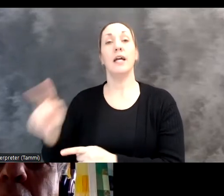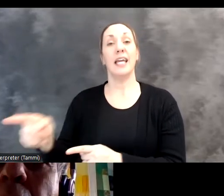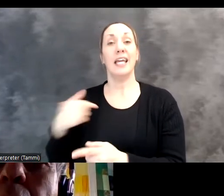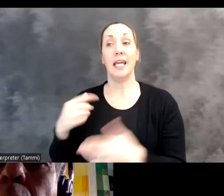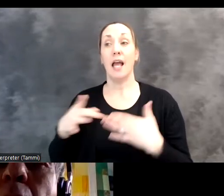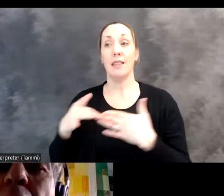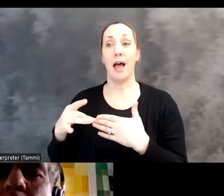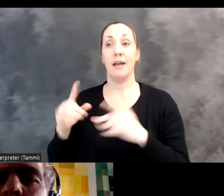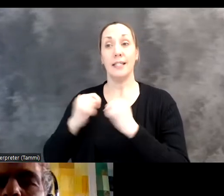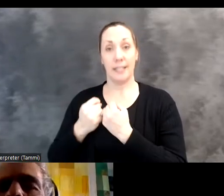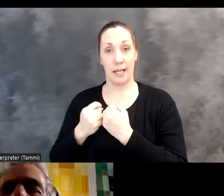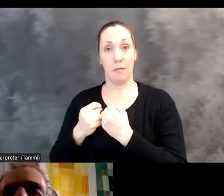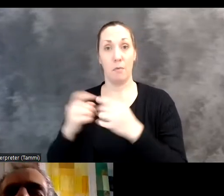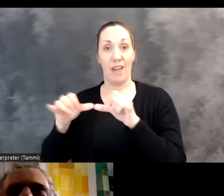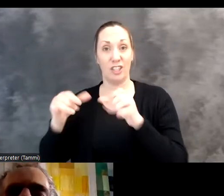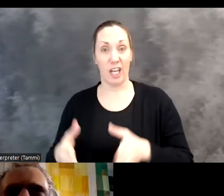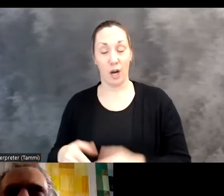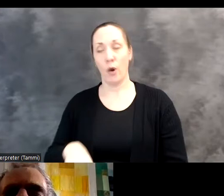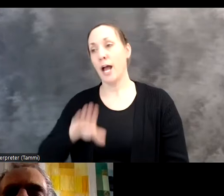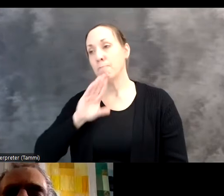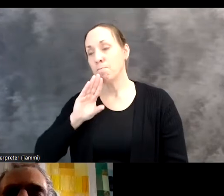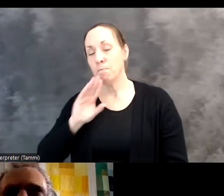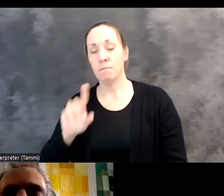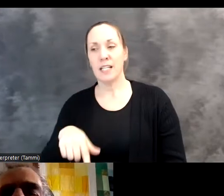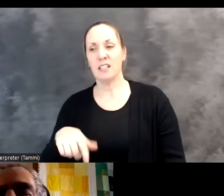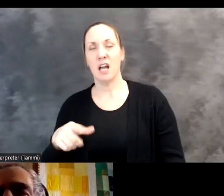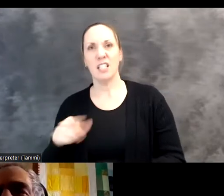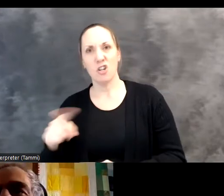from IBM, some of you may have heard of him. Some of Jim's frustration